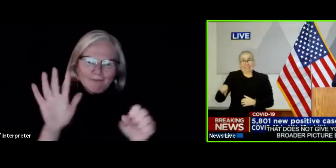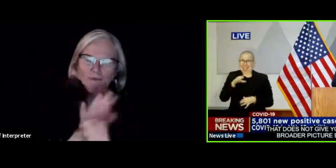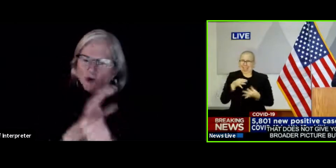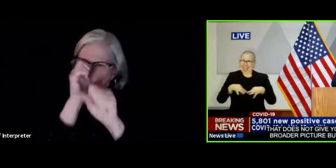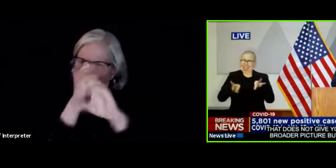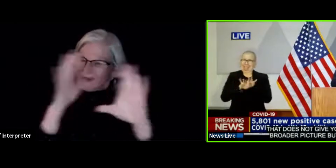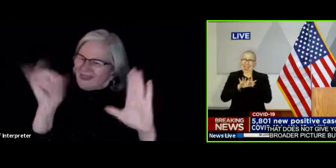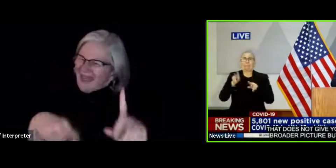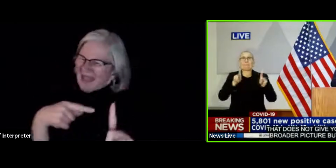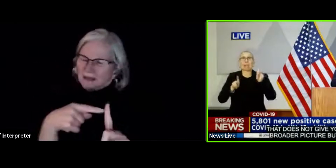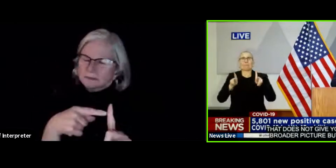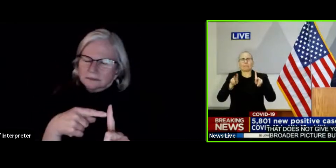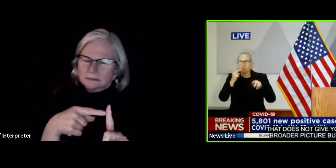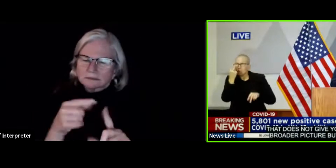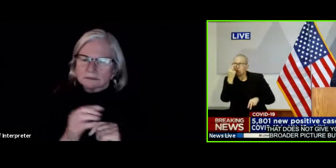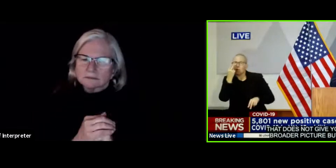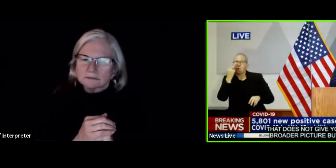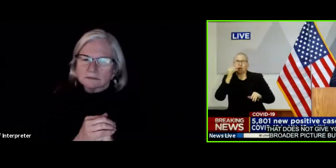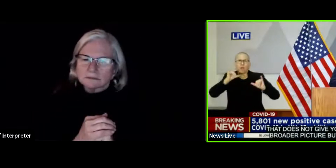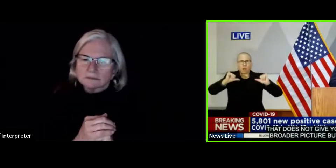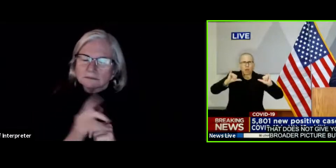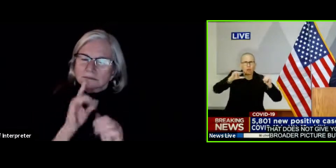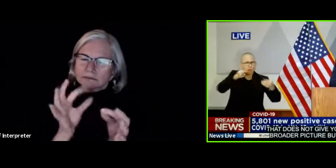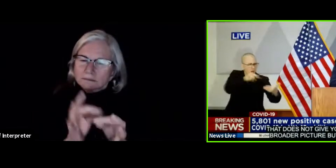GOING. FOLKS HAVE BECOME SOPHISTICATED ABOUT FOLLOWING